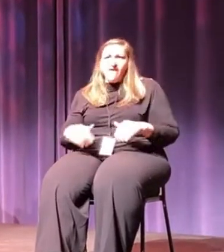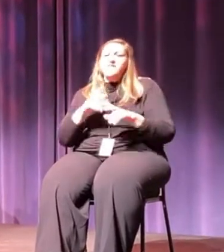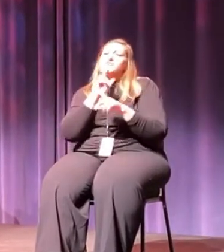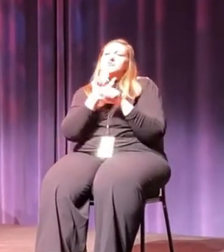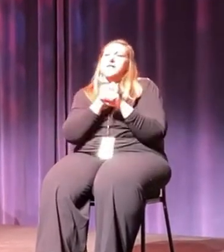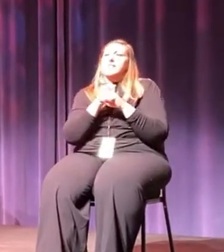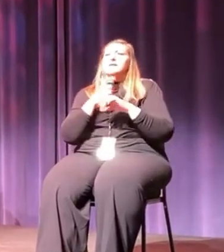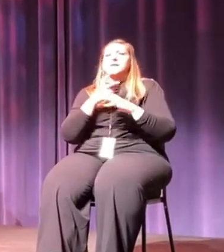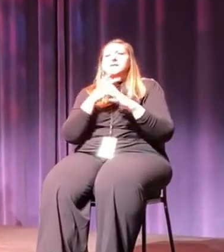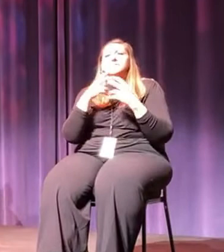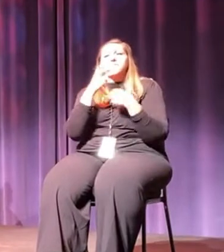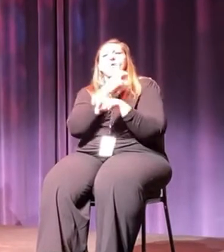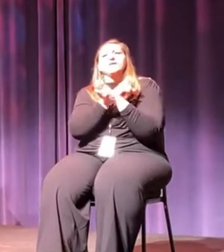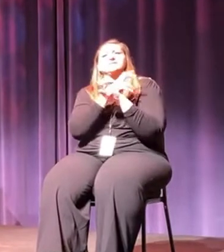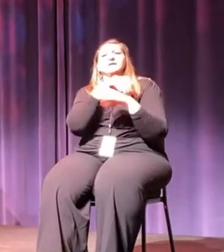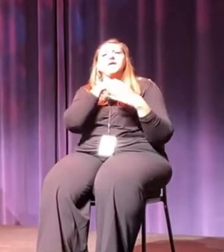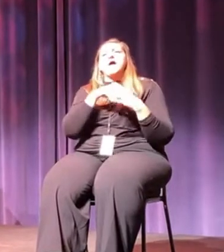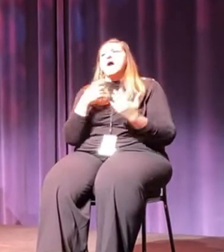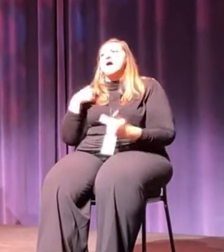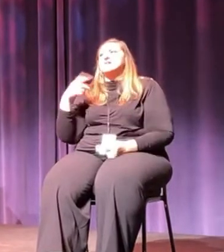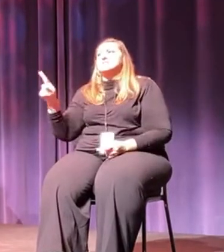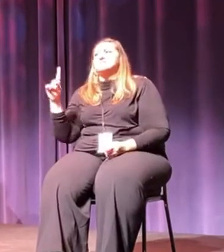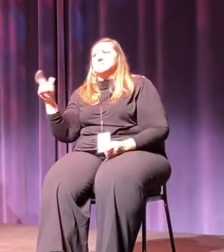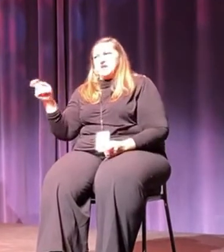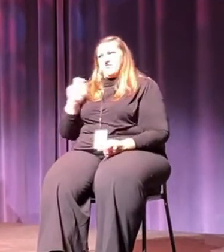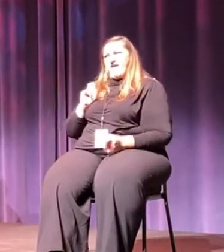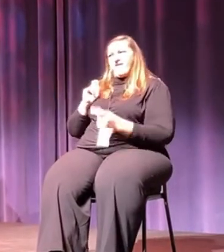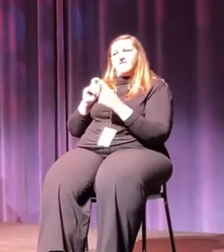They shouldn't care what they stuffed us full of.